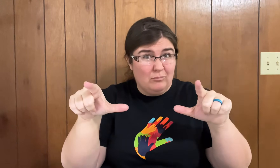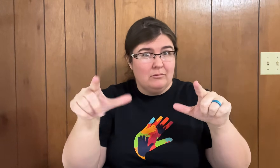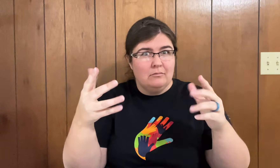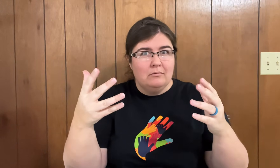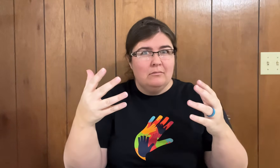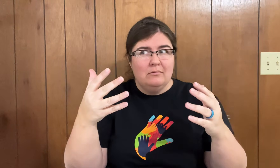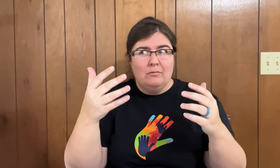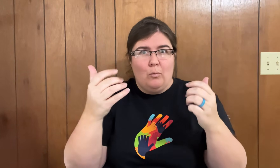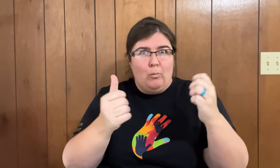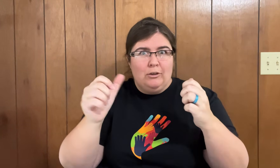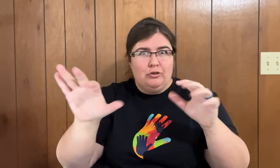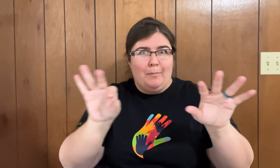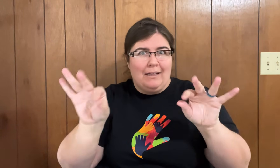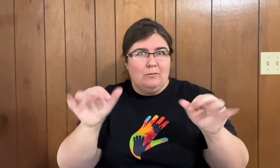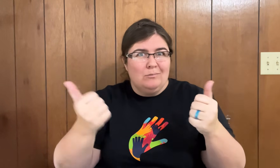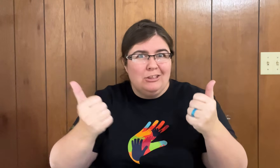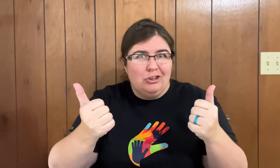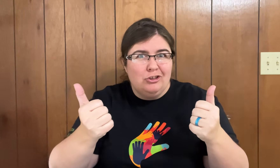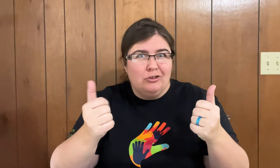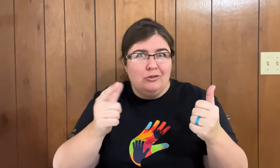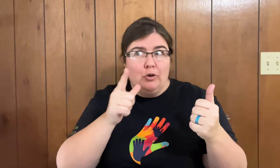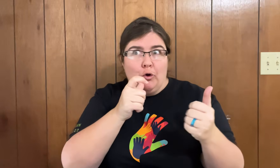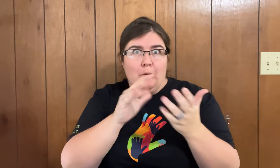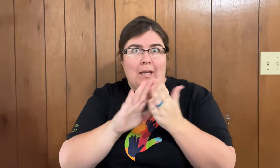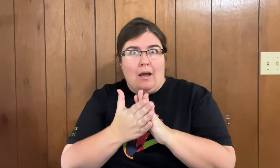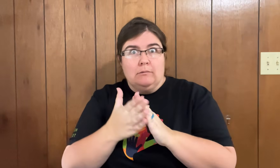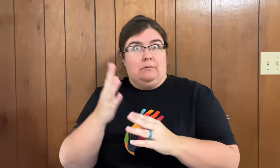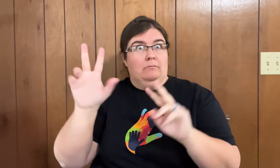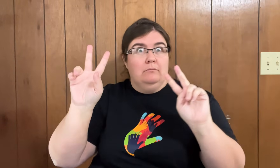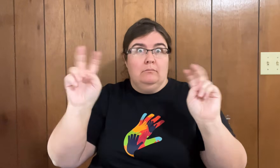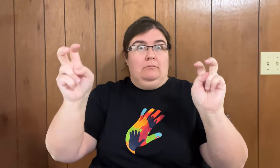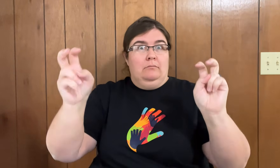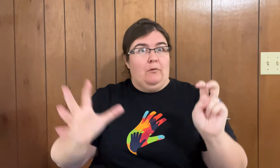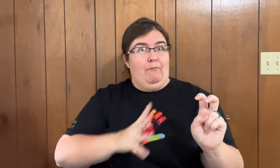imagine if we had 14 sign languages. Which one do you pick for interpretation?